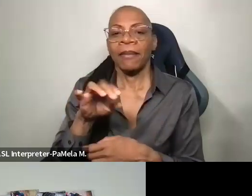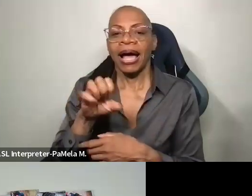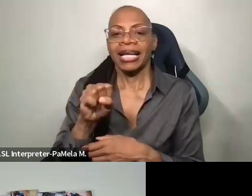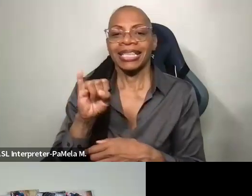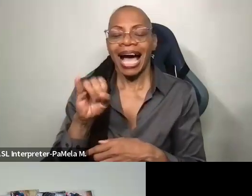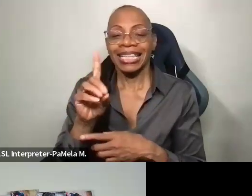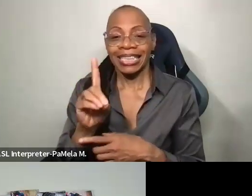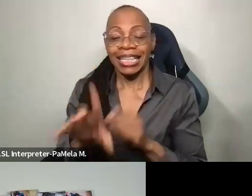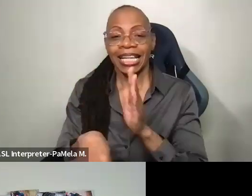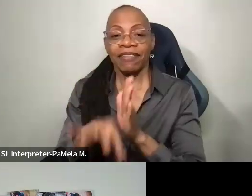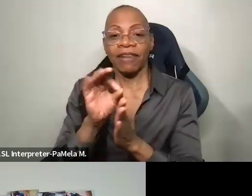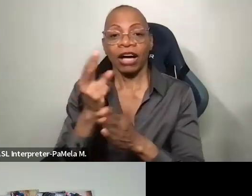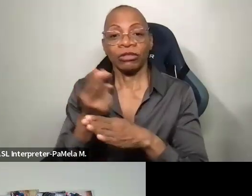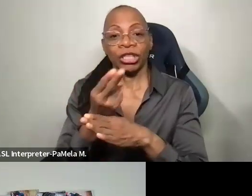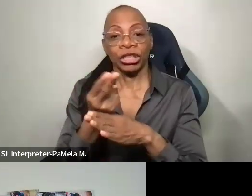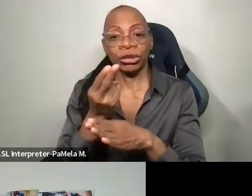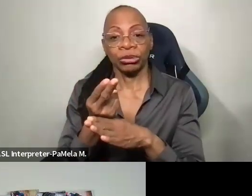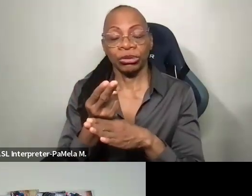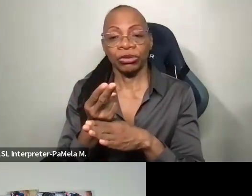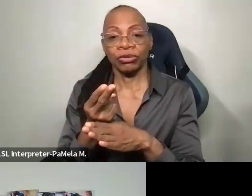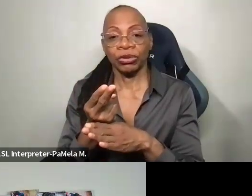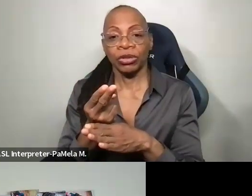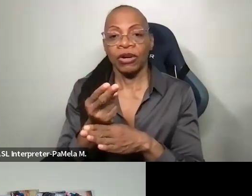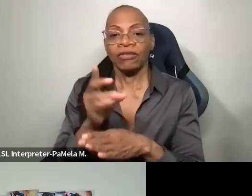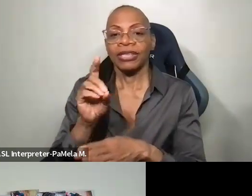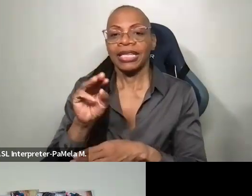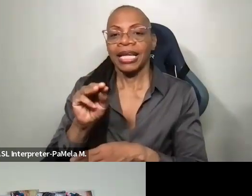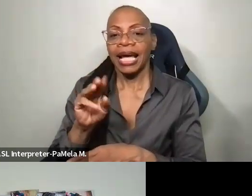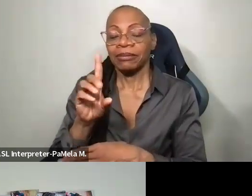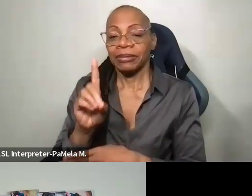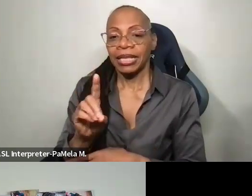at some of the DMV, MVDs as a form of identification.